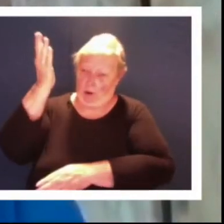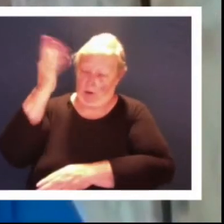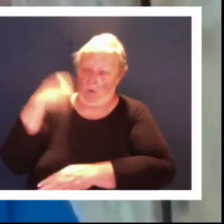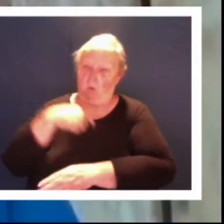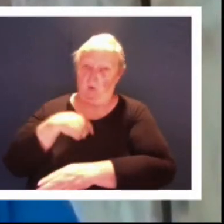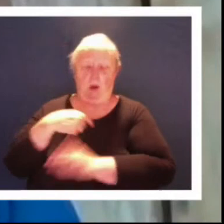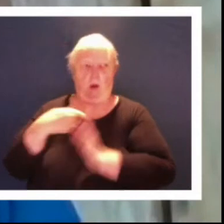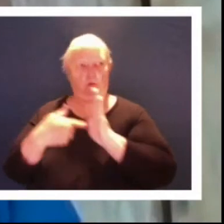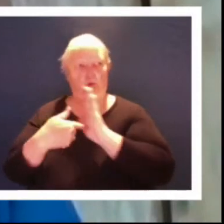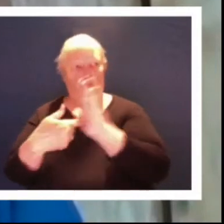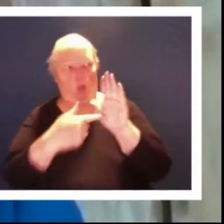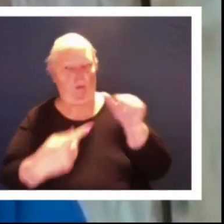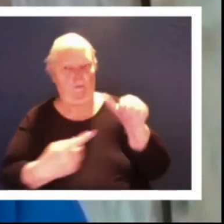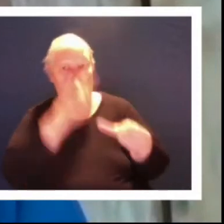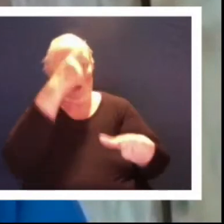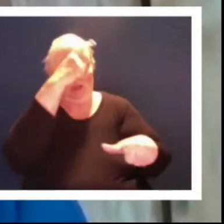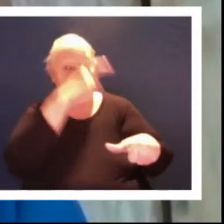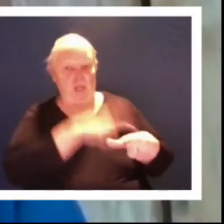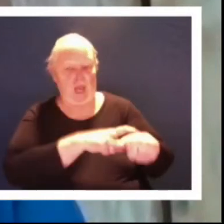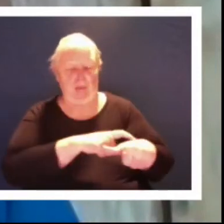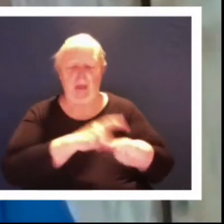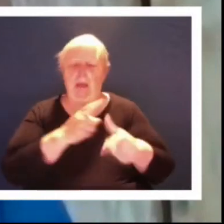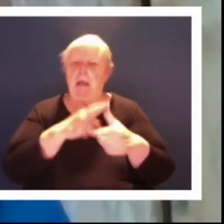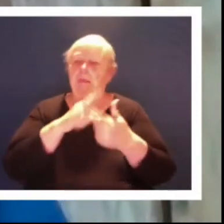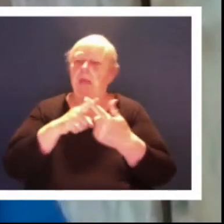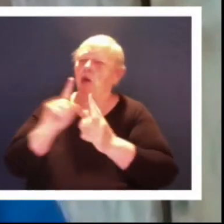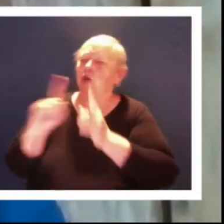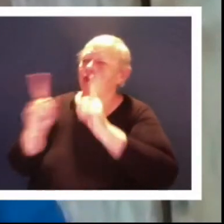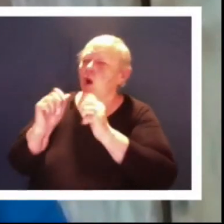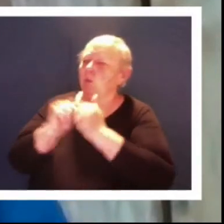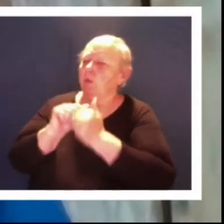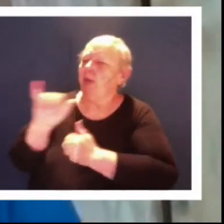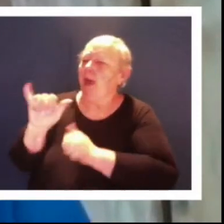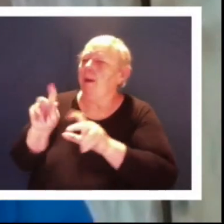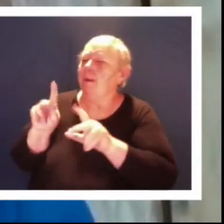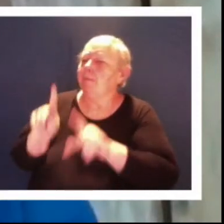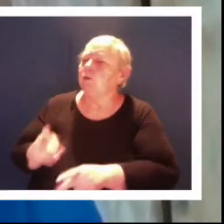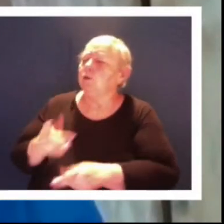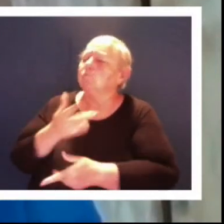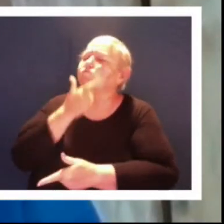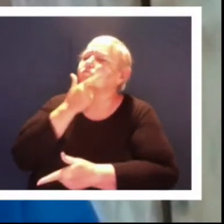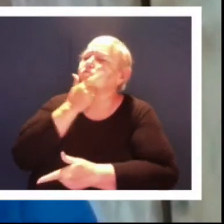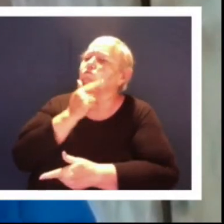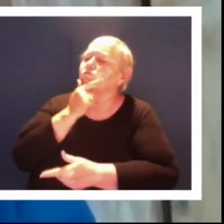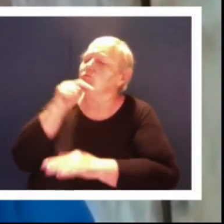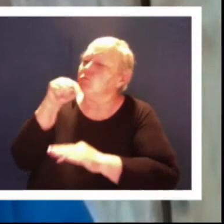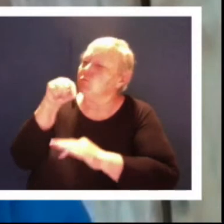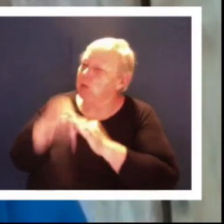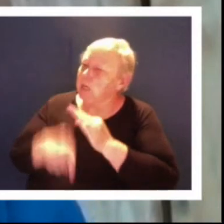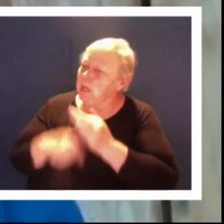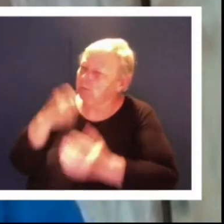with the speaker to dig deeper into their ideas and towards where we can go from here.